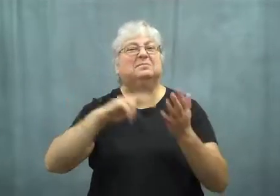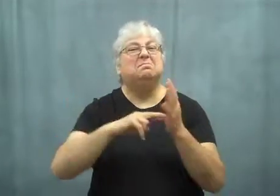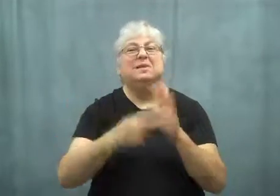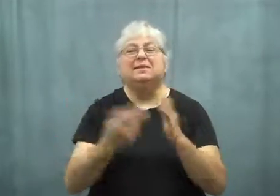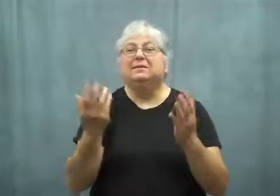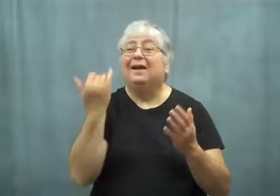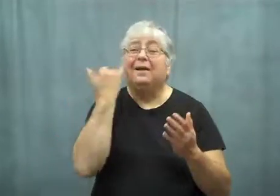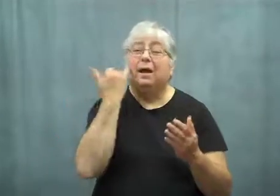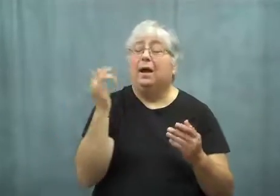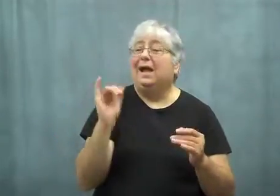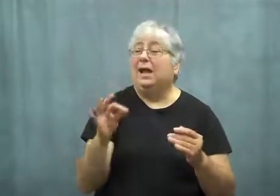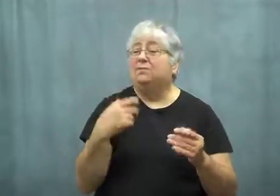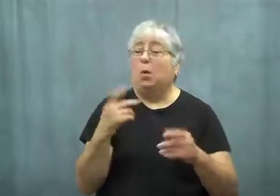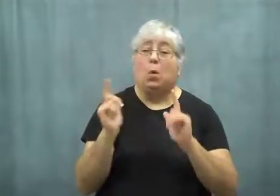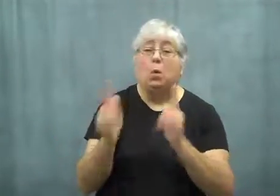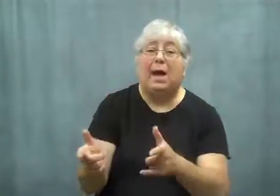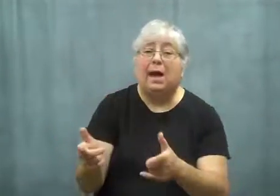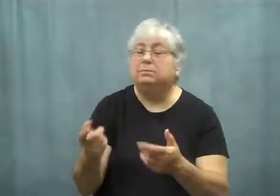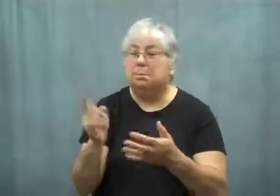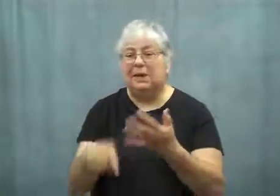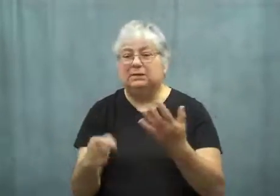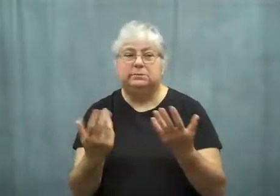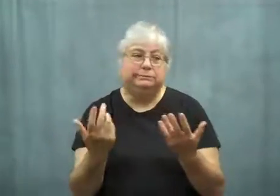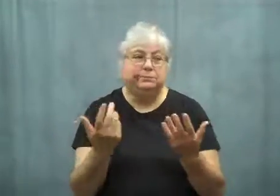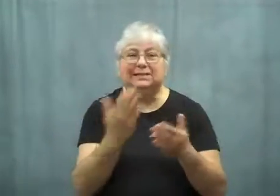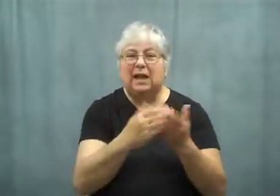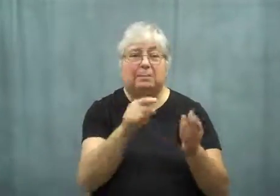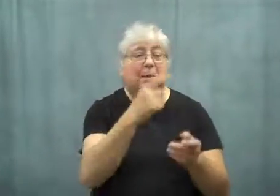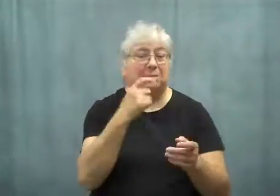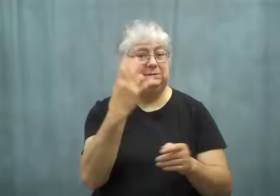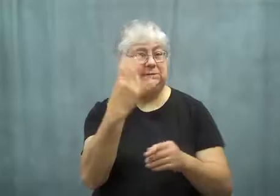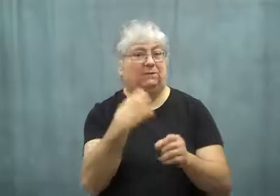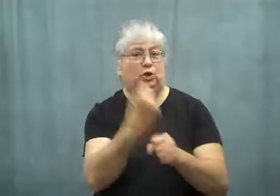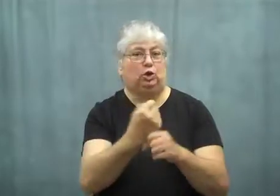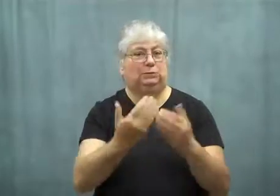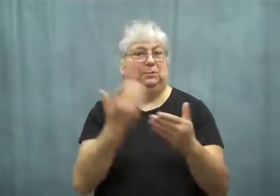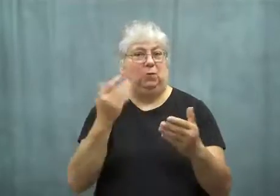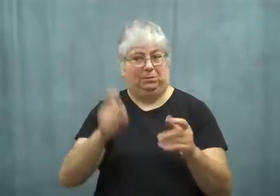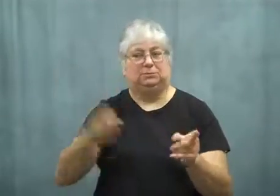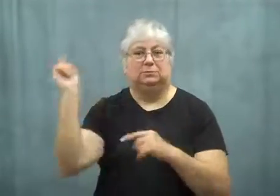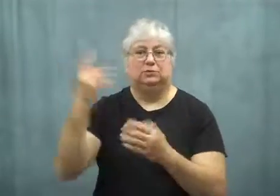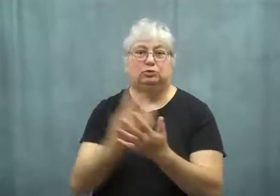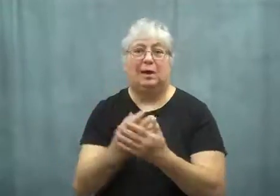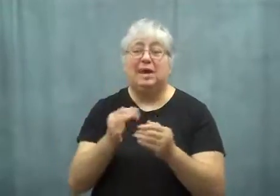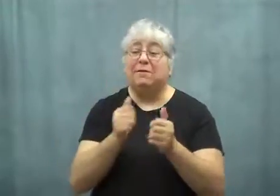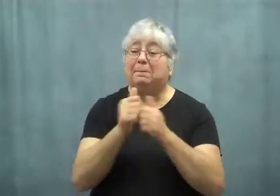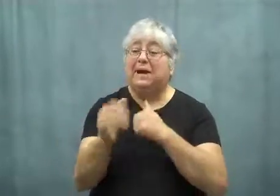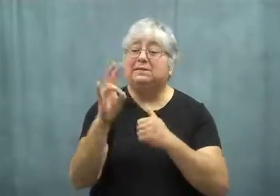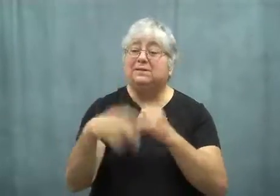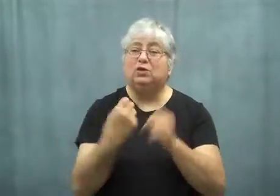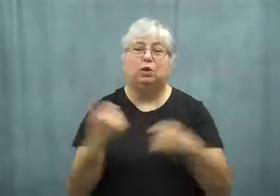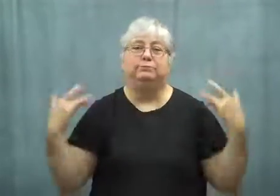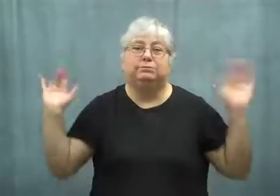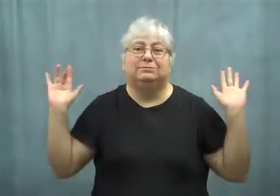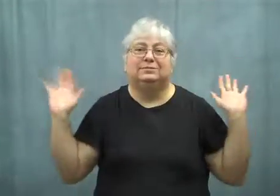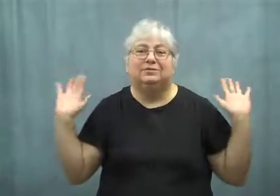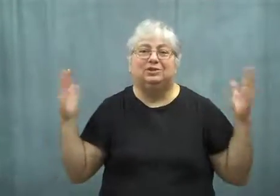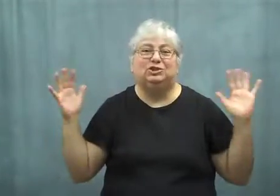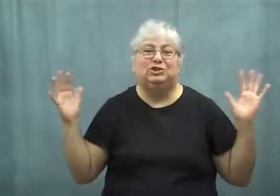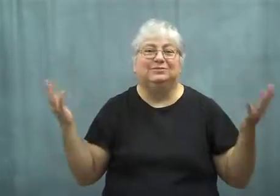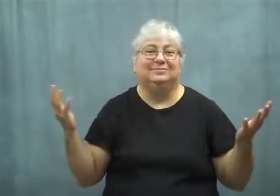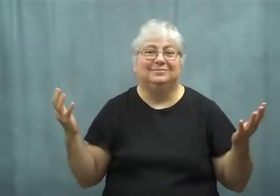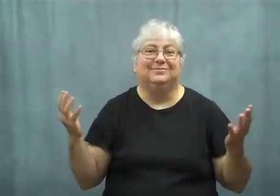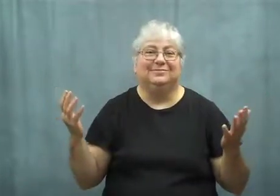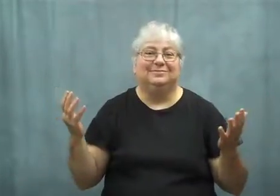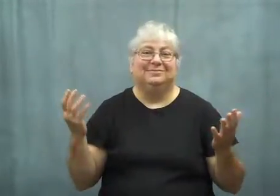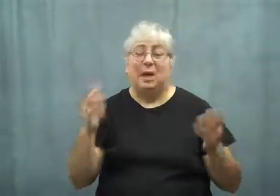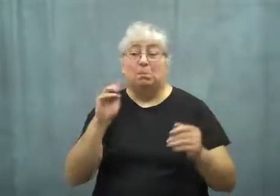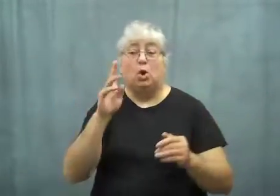Under that statute, when a crime is committed such as robbery,